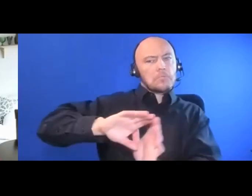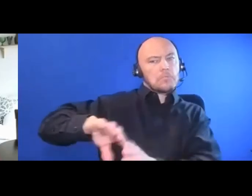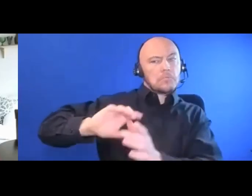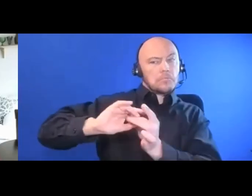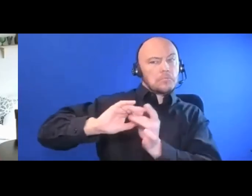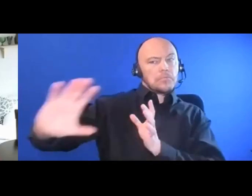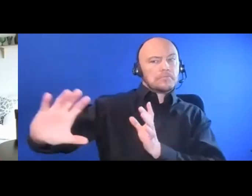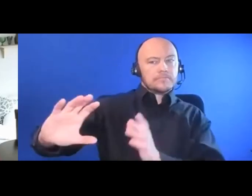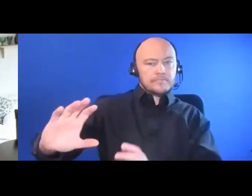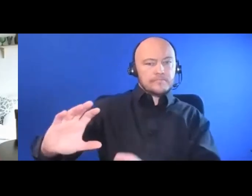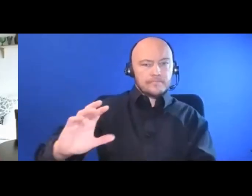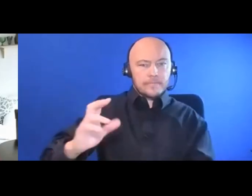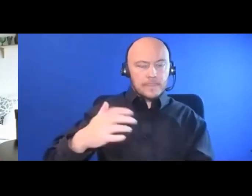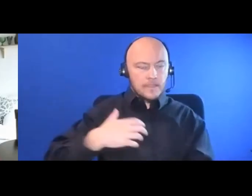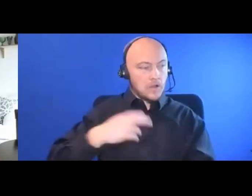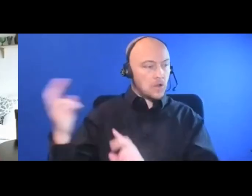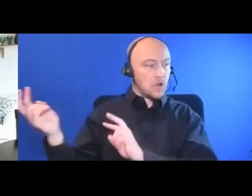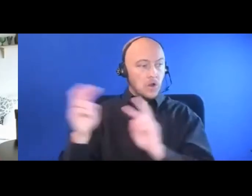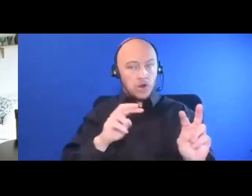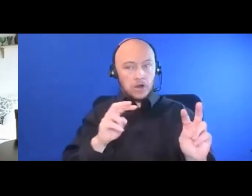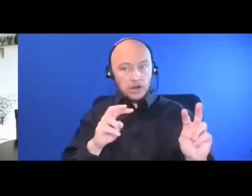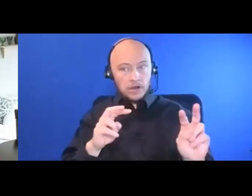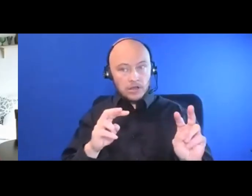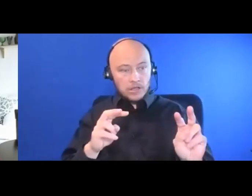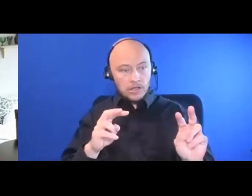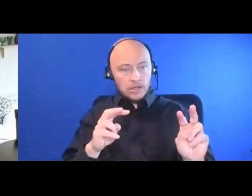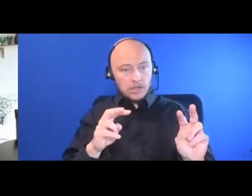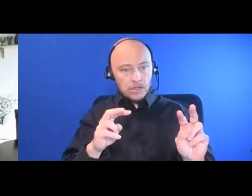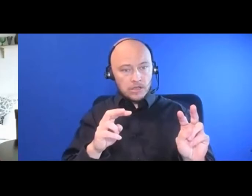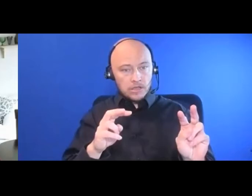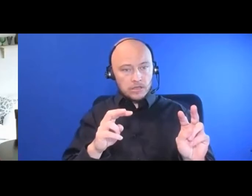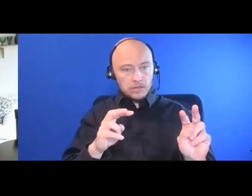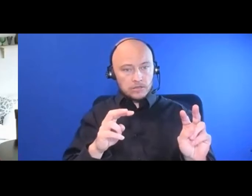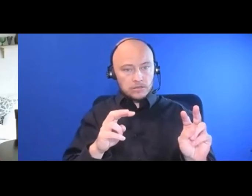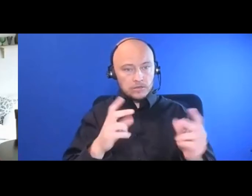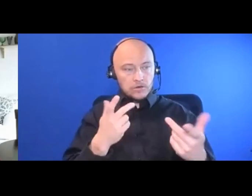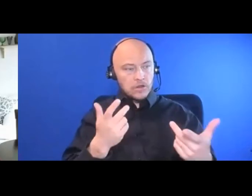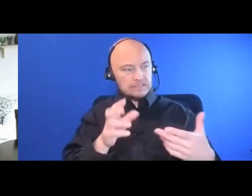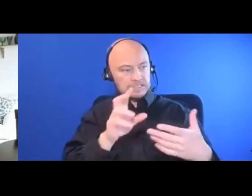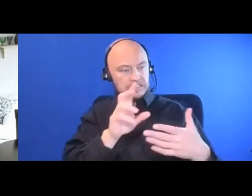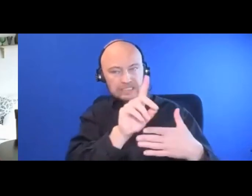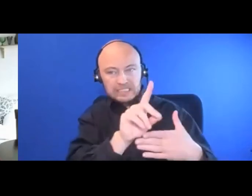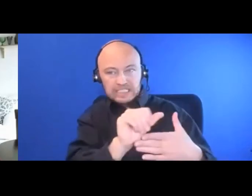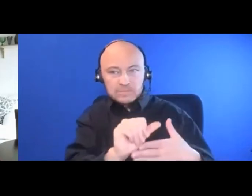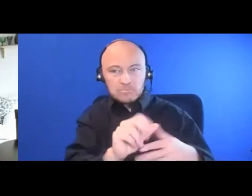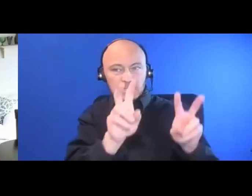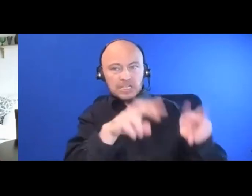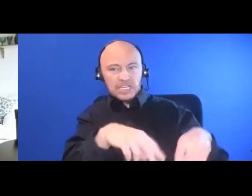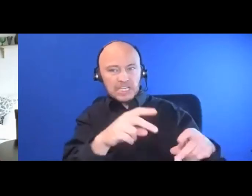where I could be perceived as having any physical impairment at all.